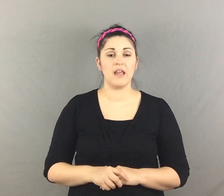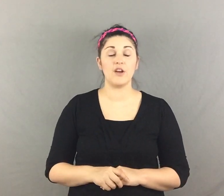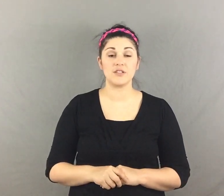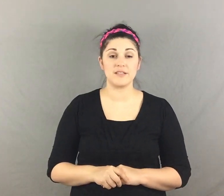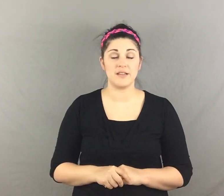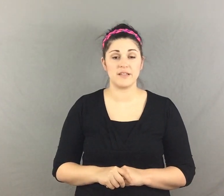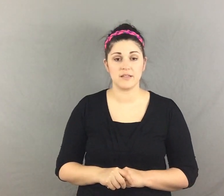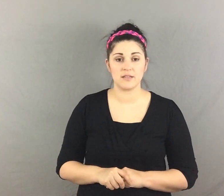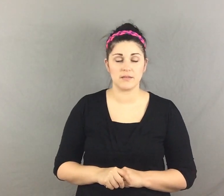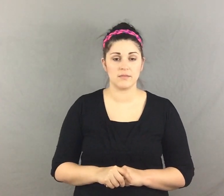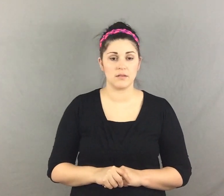here's the sentence.